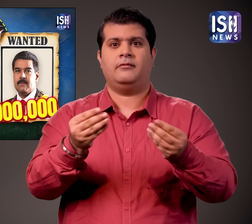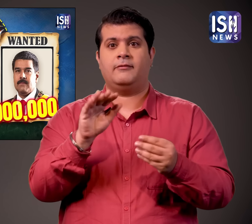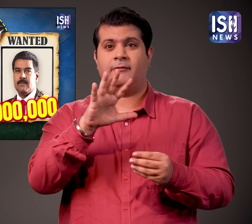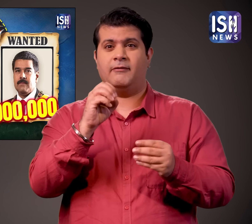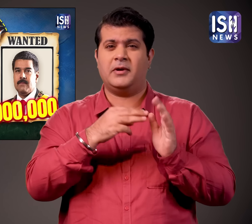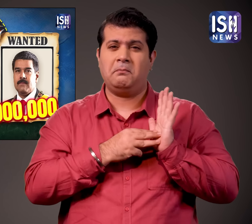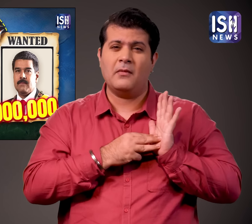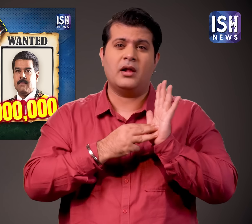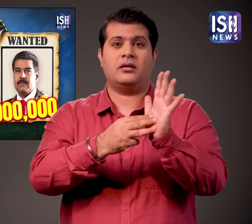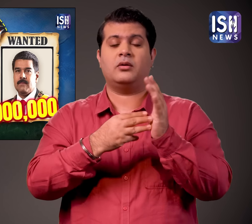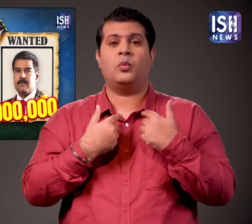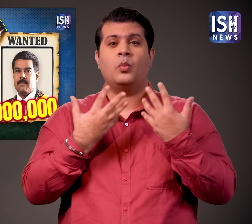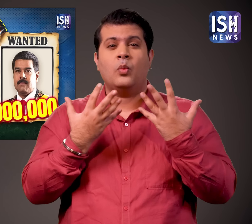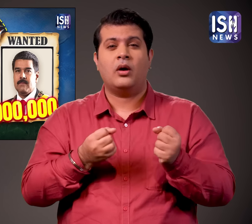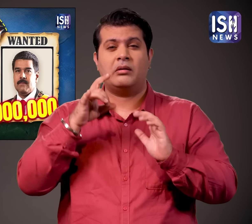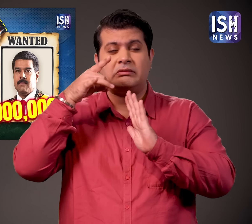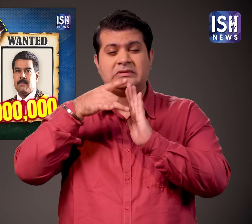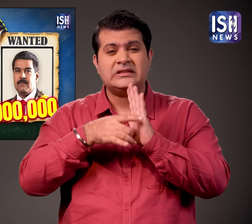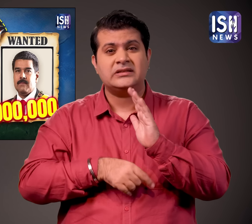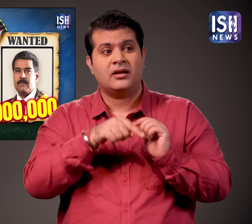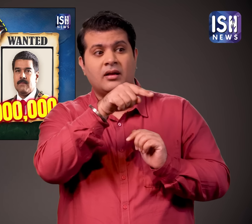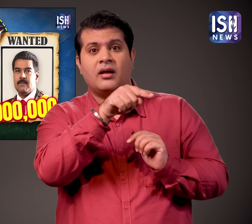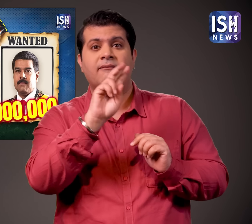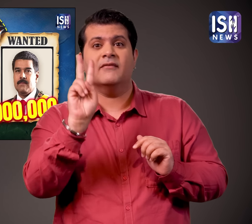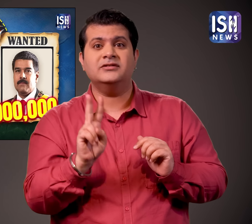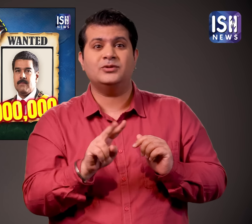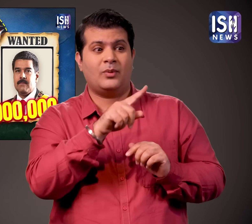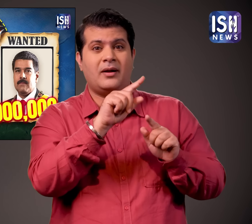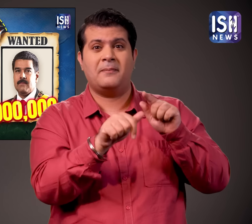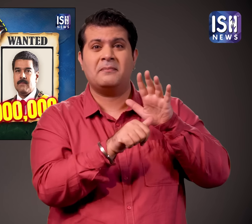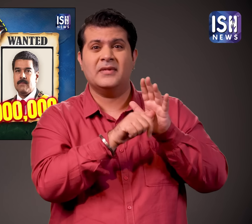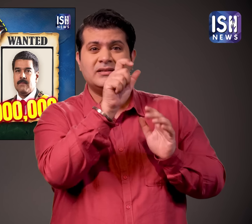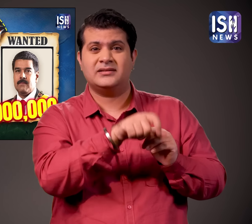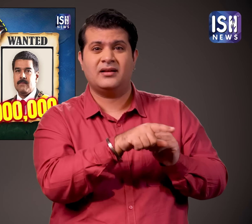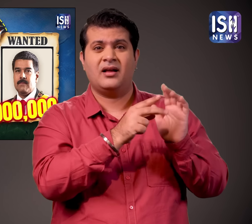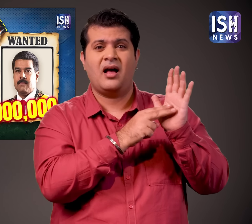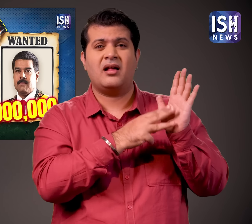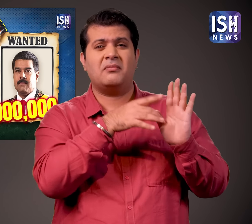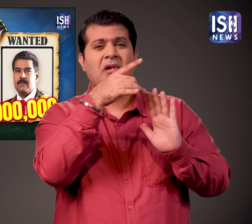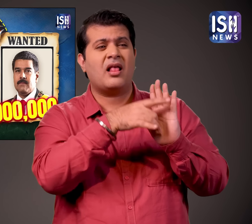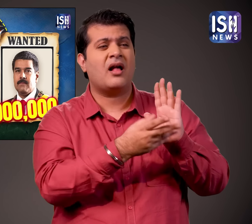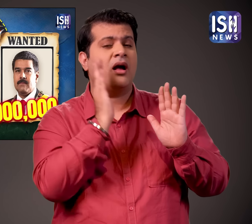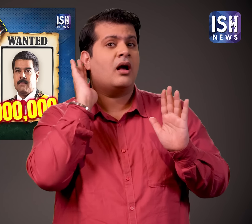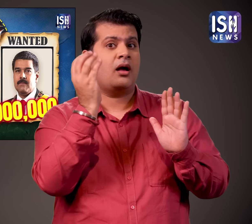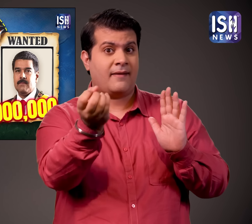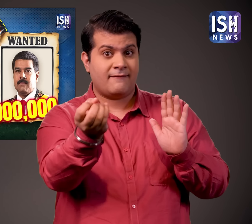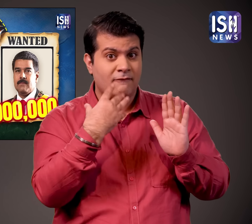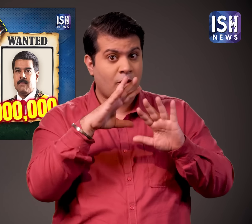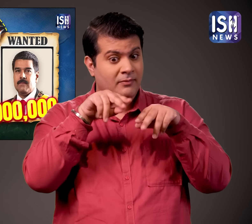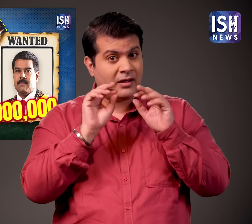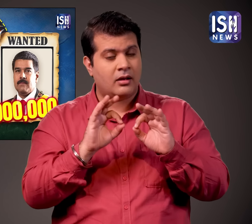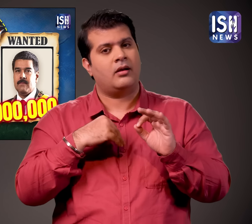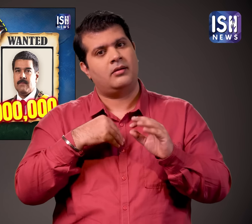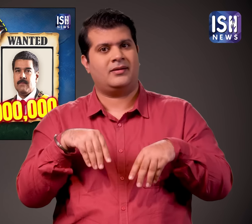$50 million for anyone who provided information about Venezuelan President Maduro.